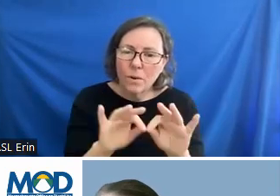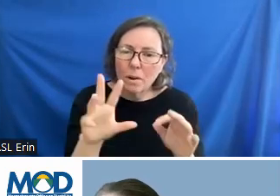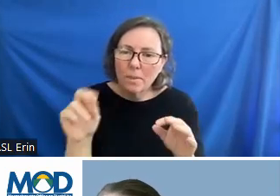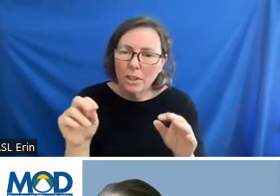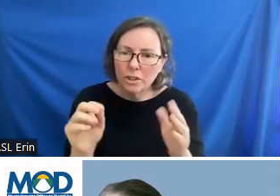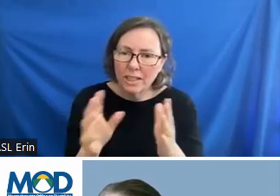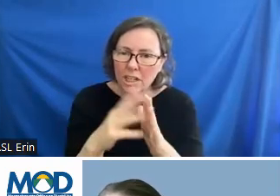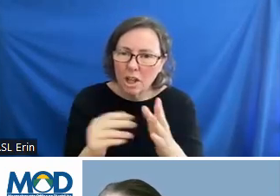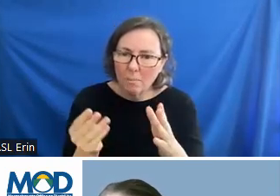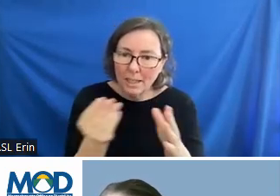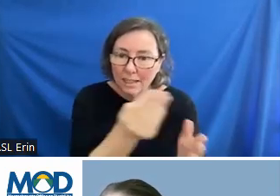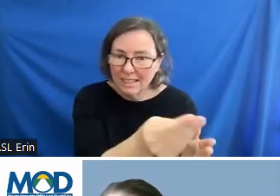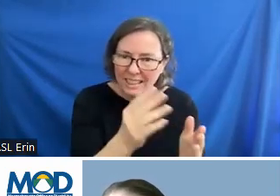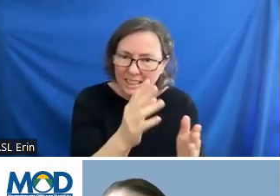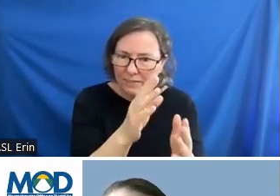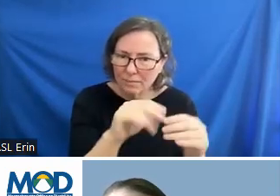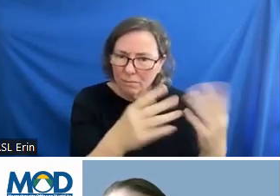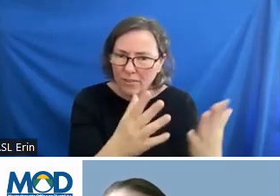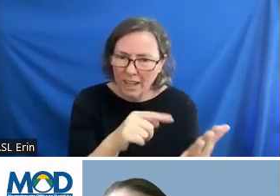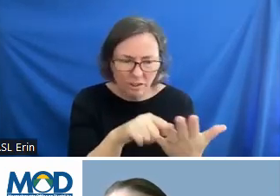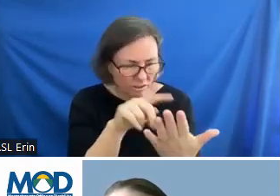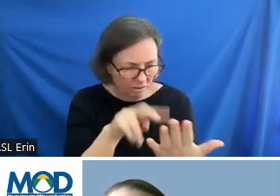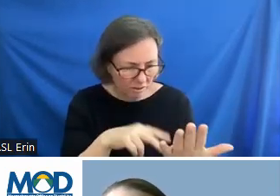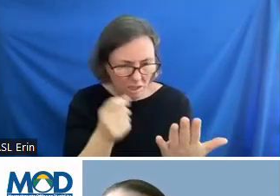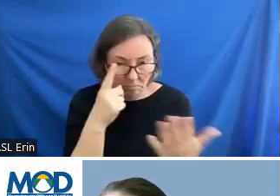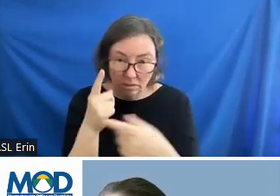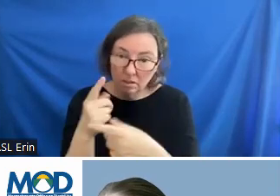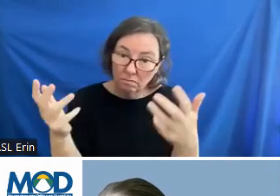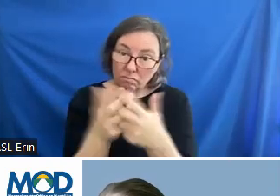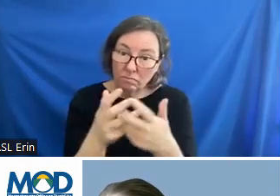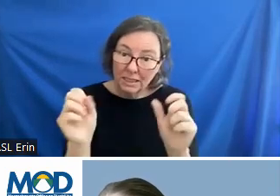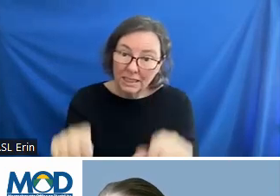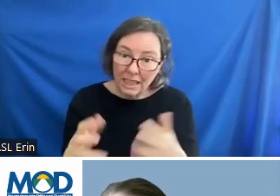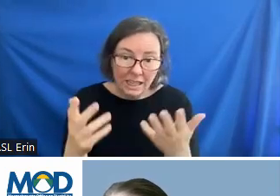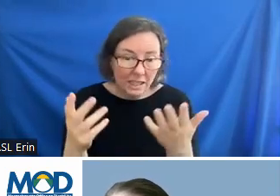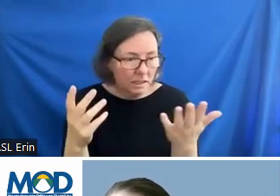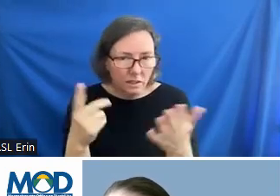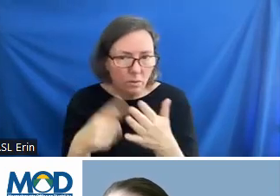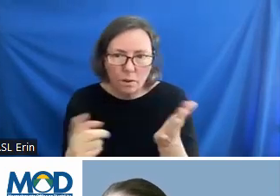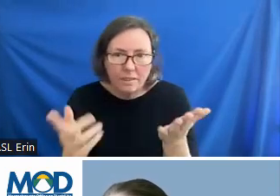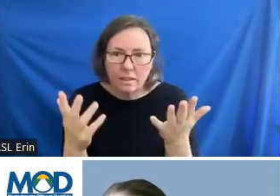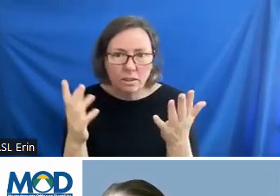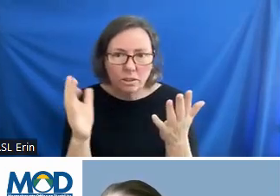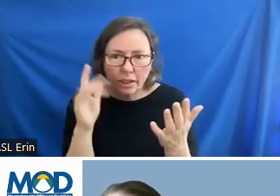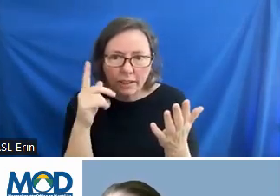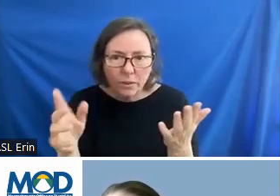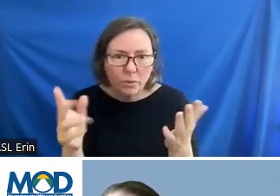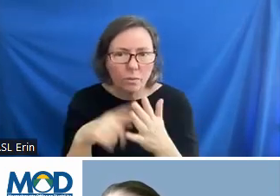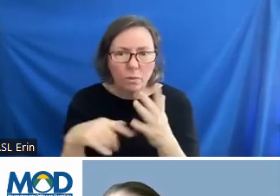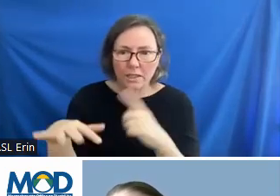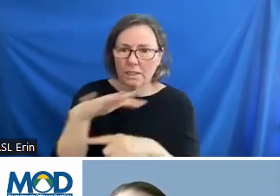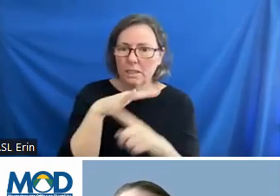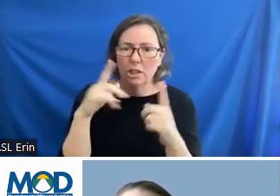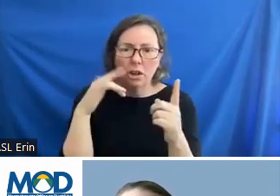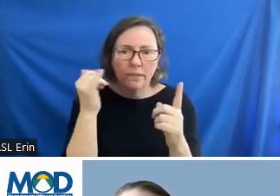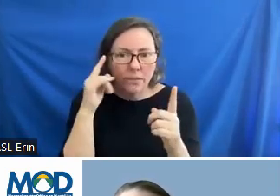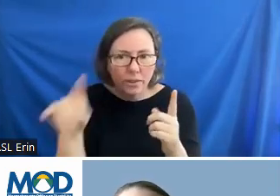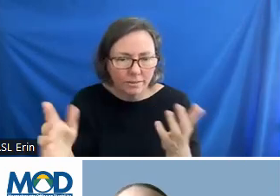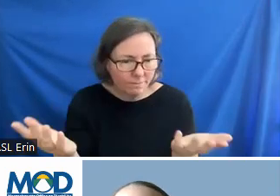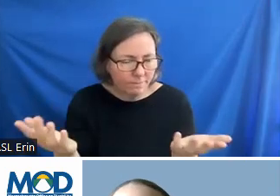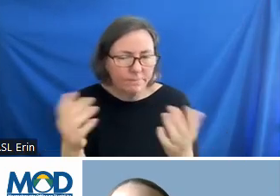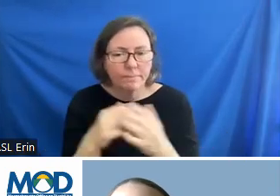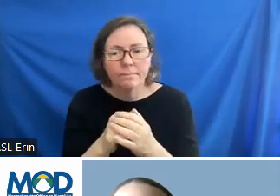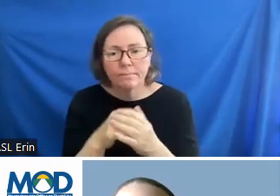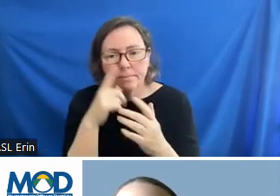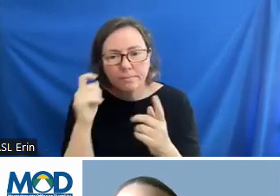can better understand what context the employee is working in. The context that the provider